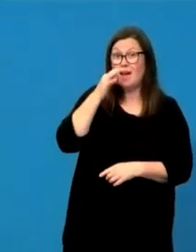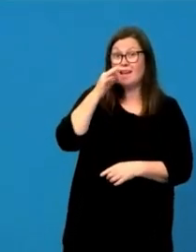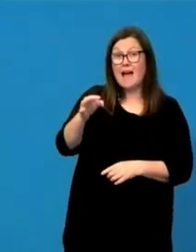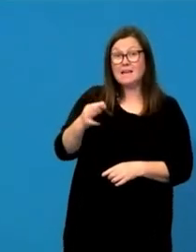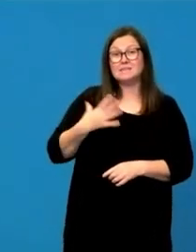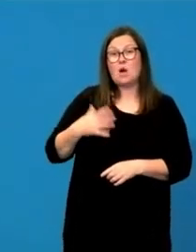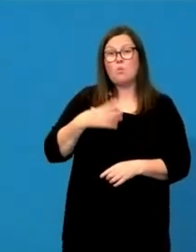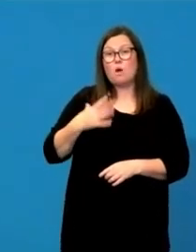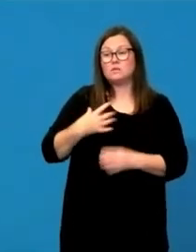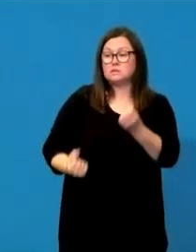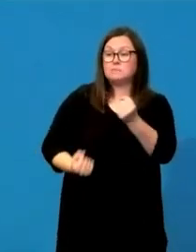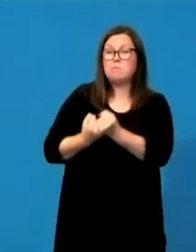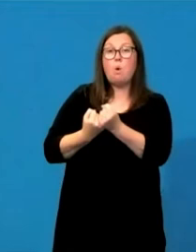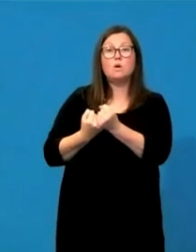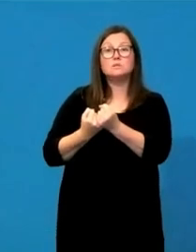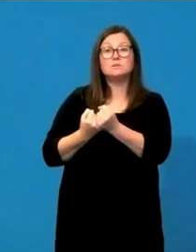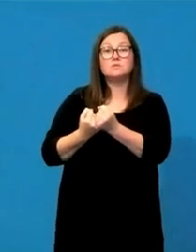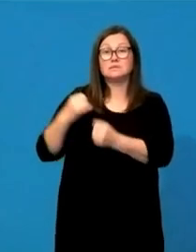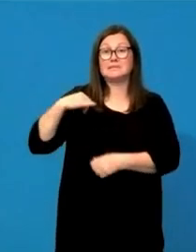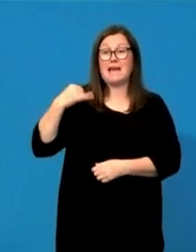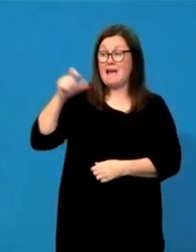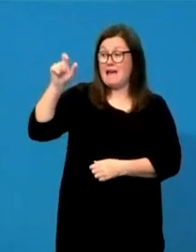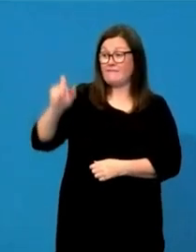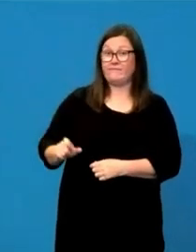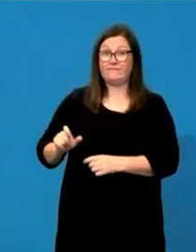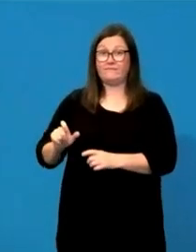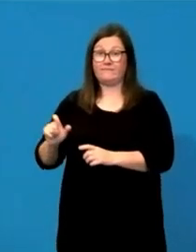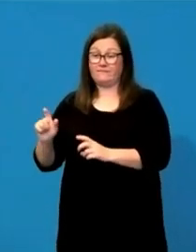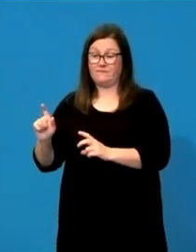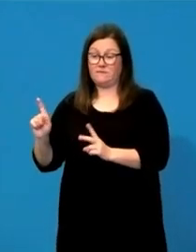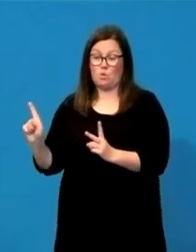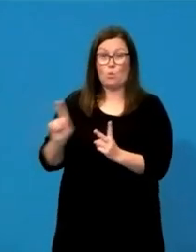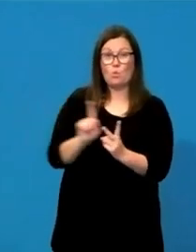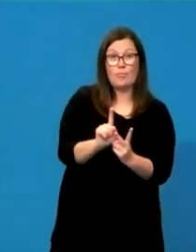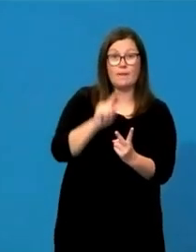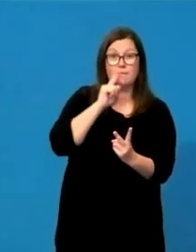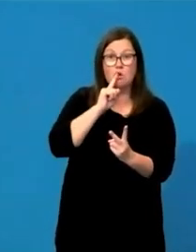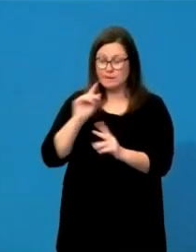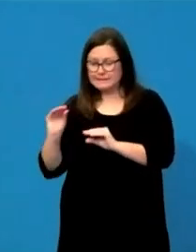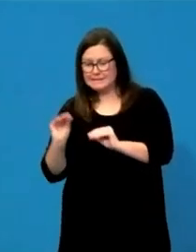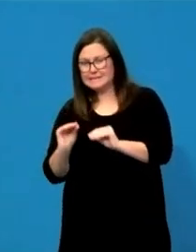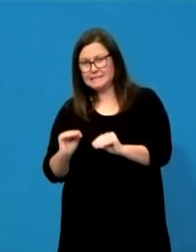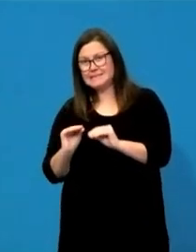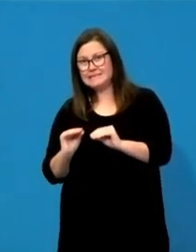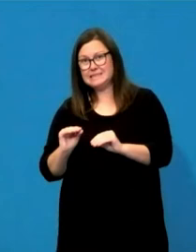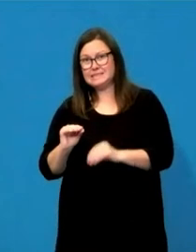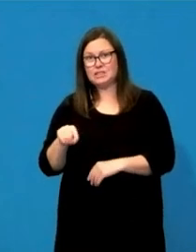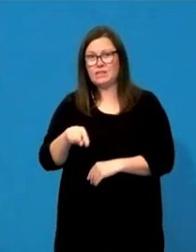to, you know - to take them and, you know, teach them things and they said that I wasn't they weren't equipped for it.